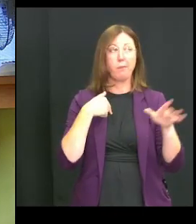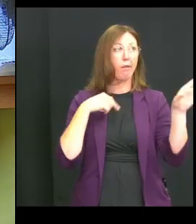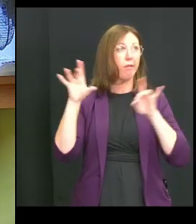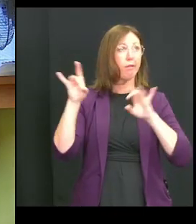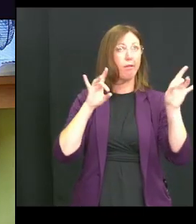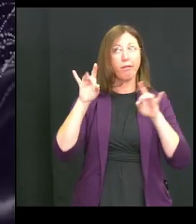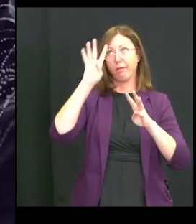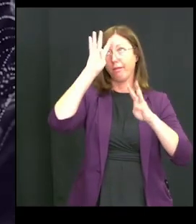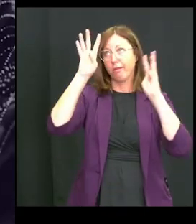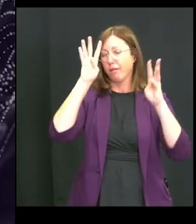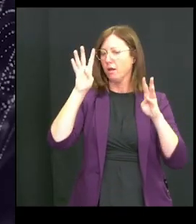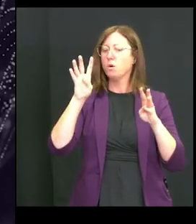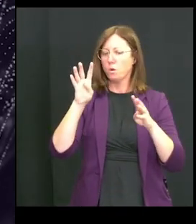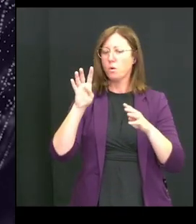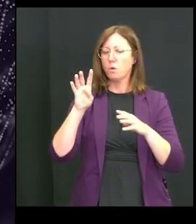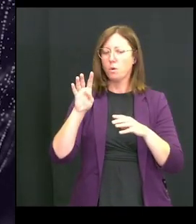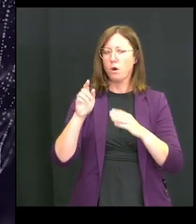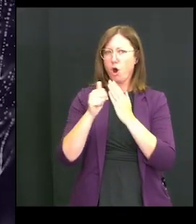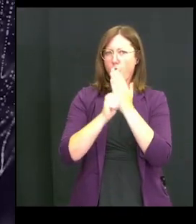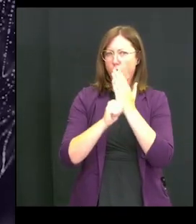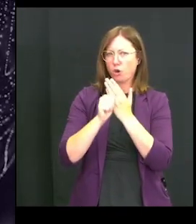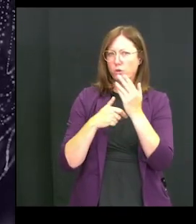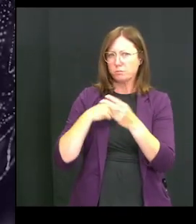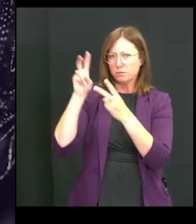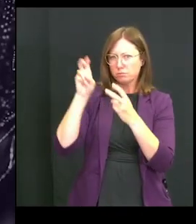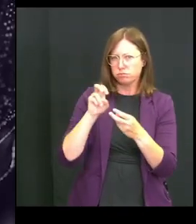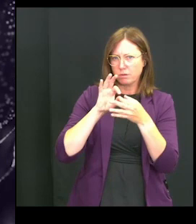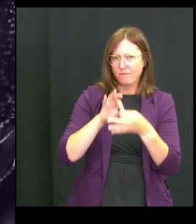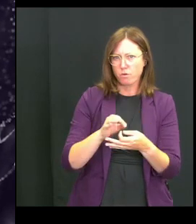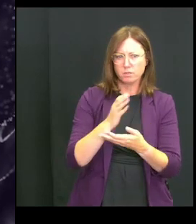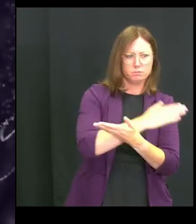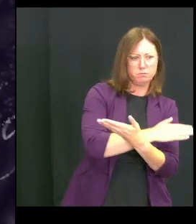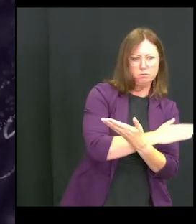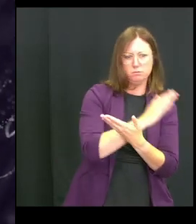I downloaded articles focusing on polarization in the big three newspapers.